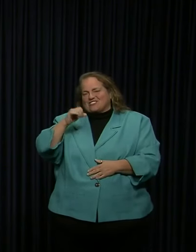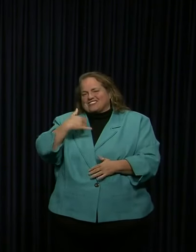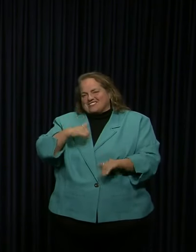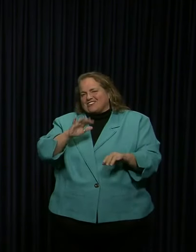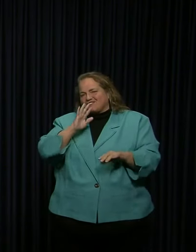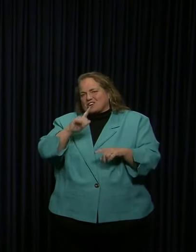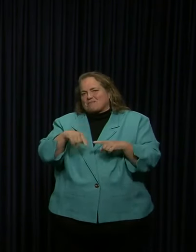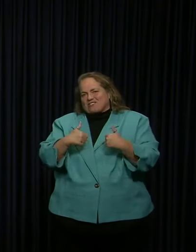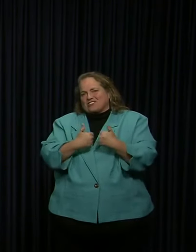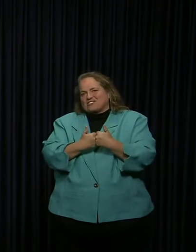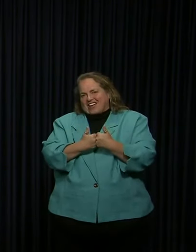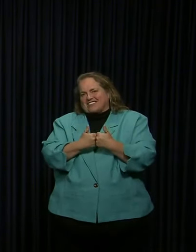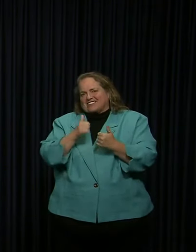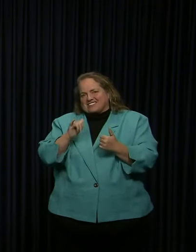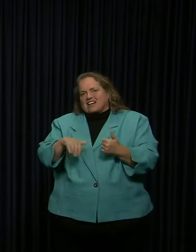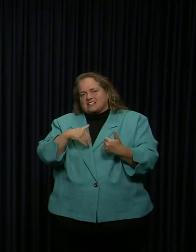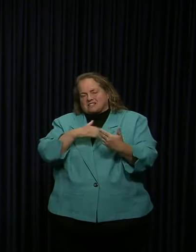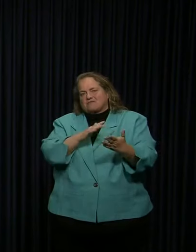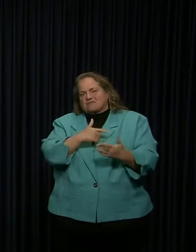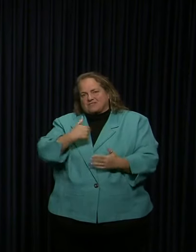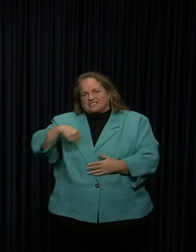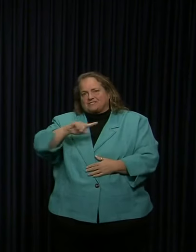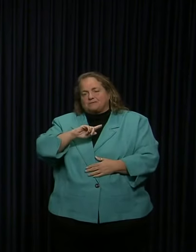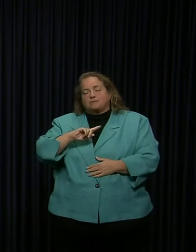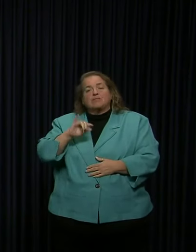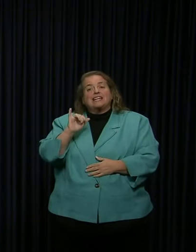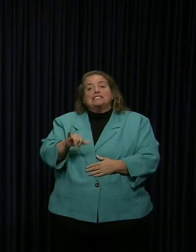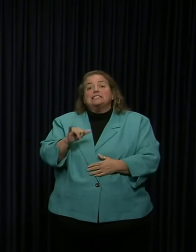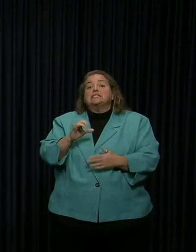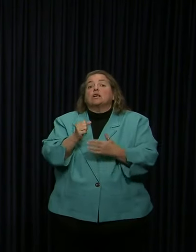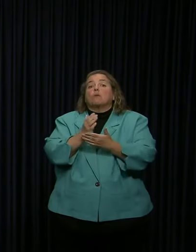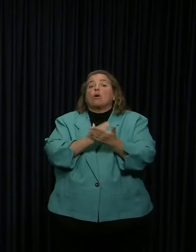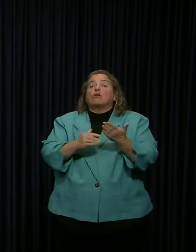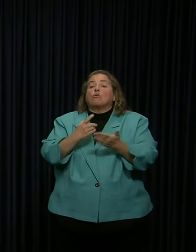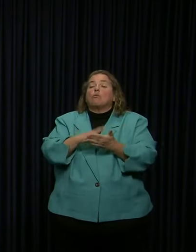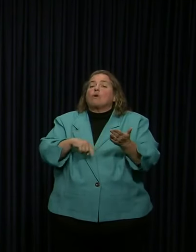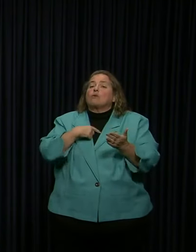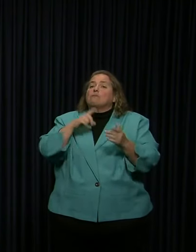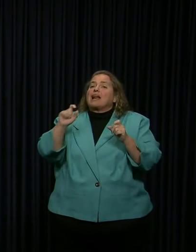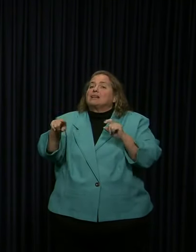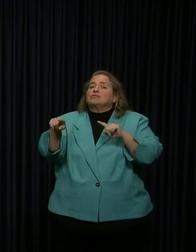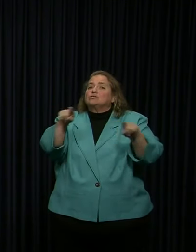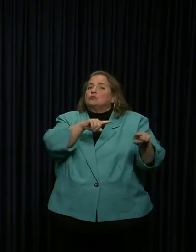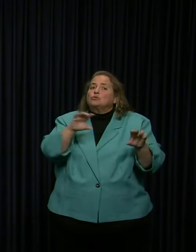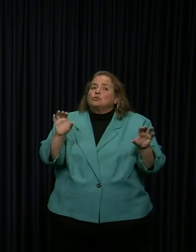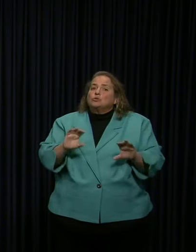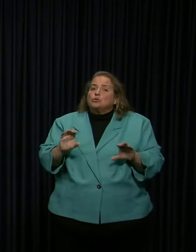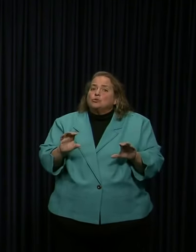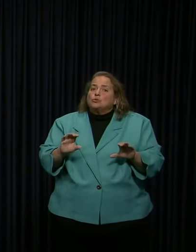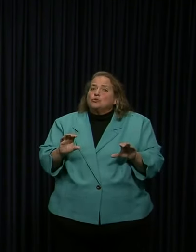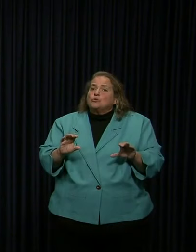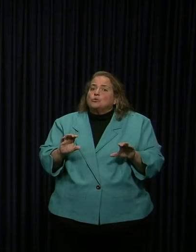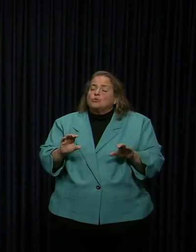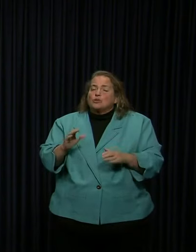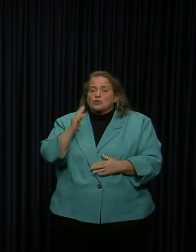YOU CAN ENJOY YOUR DUTY, BUT YOU'RE PROUD OF DOING YOUR DUTY AS A KENTUCKIAN, AS A PATRIOTIC AMERICAN.